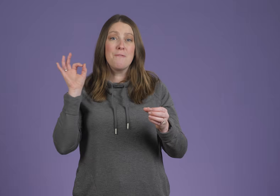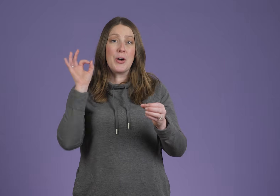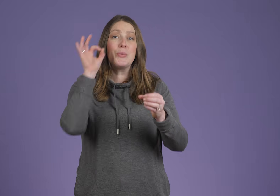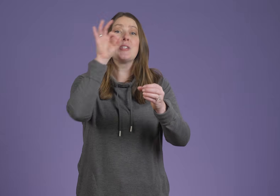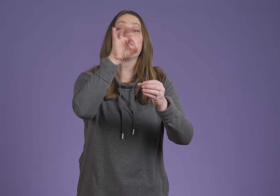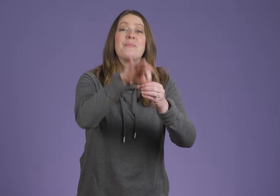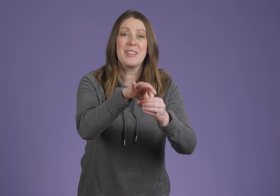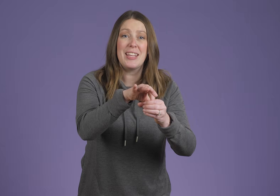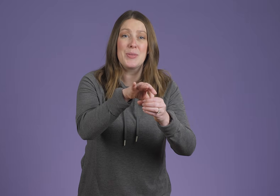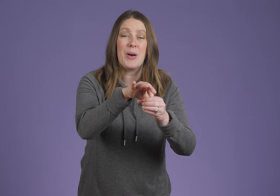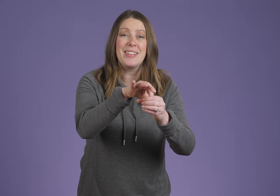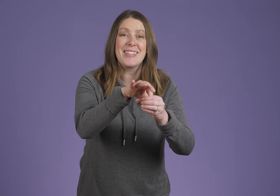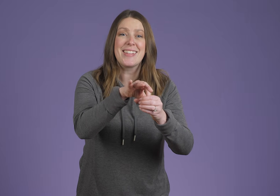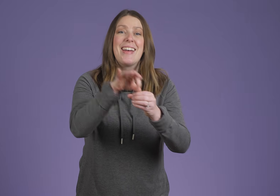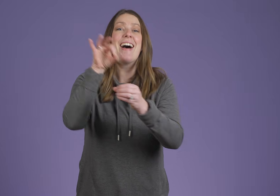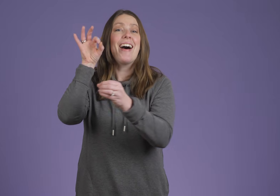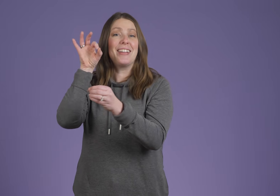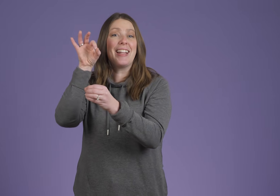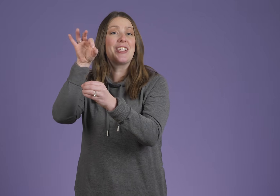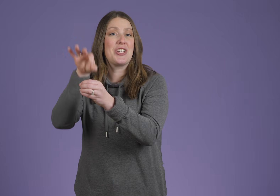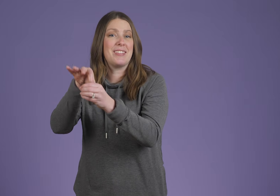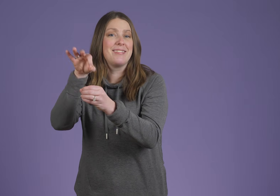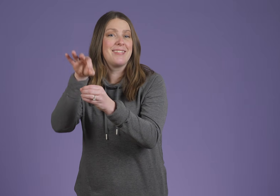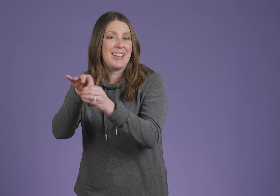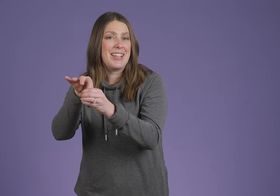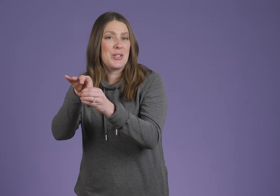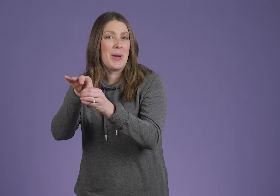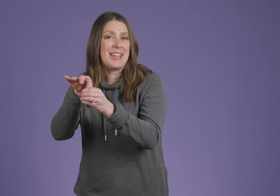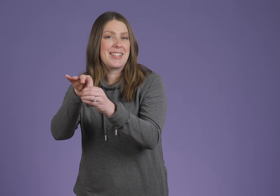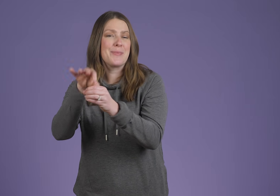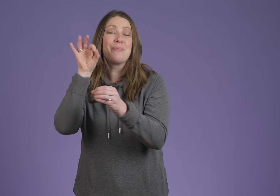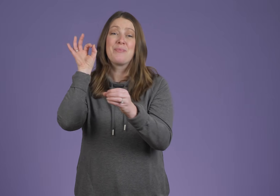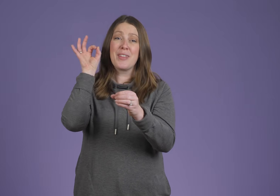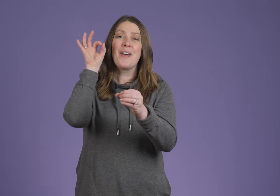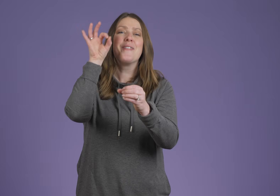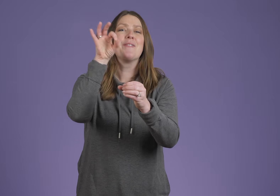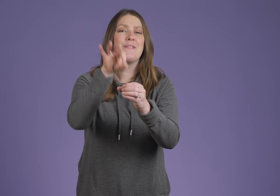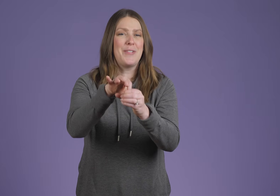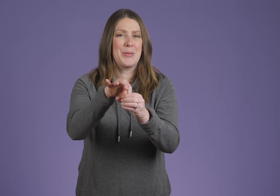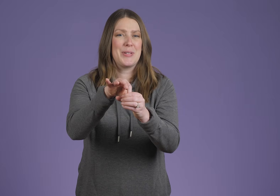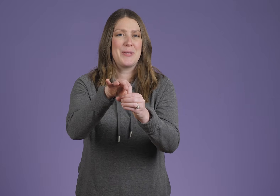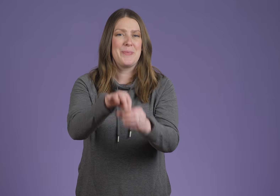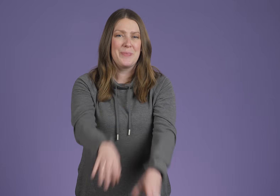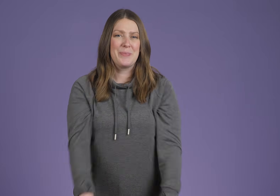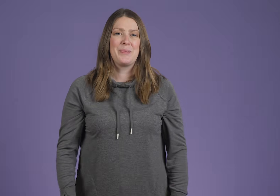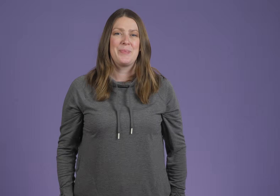Vote is once. Election is twice. Vote.